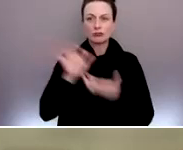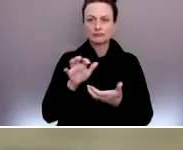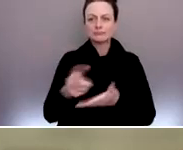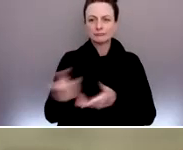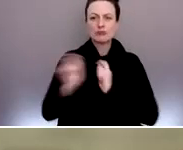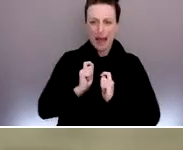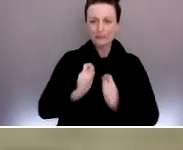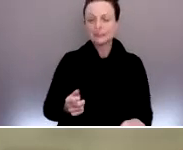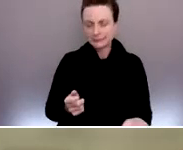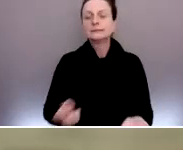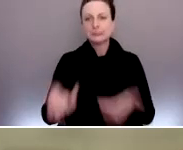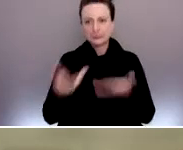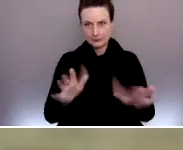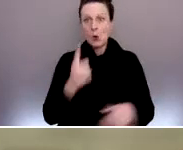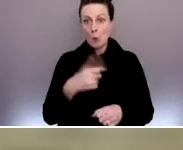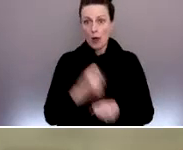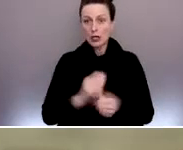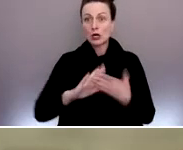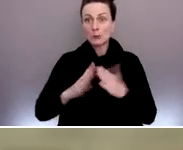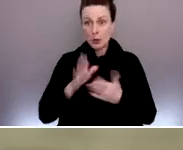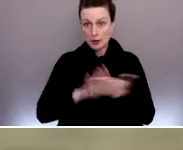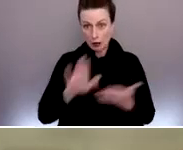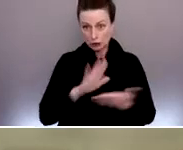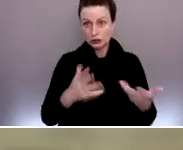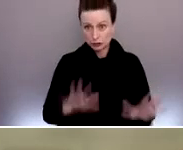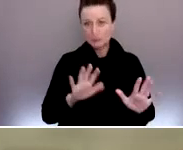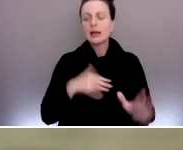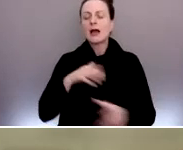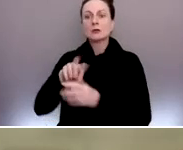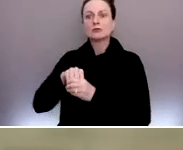After completing one year of community college, I was involved in a rollover accident,